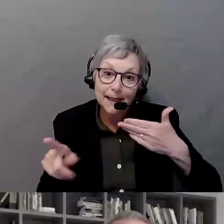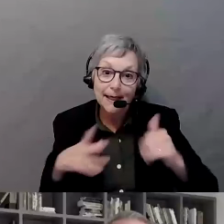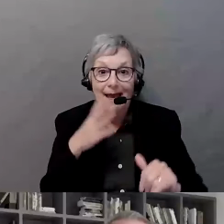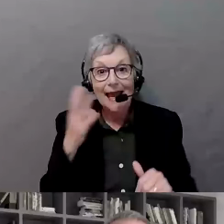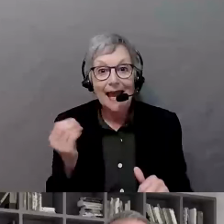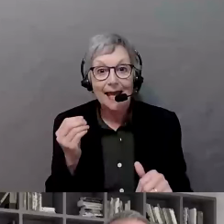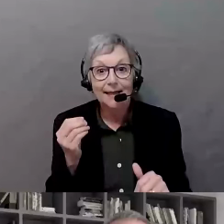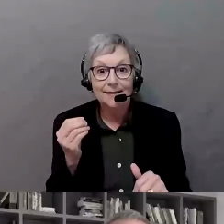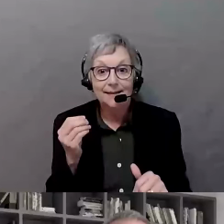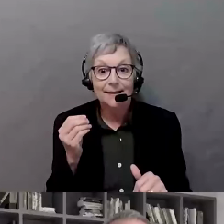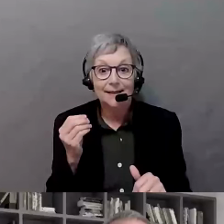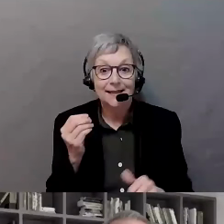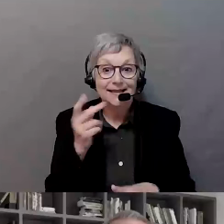US AT TALK.CRISISNOW.COM. THANKS SO MUCH.